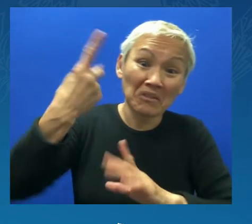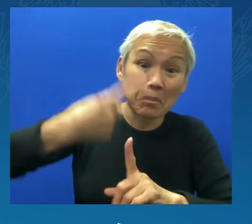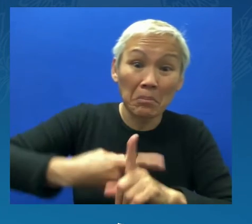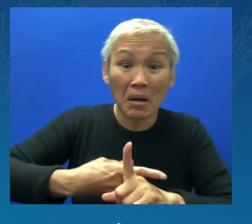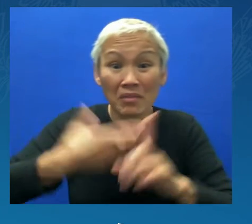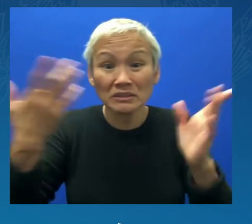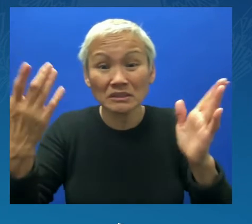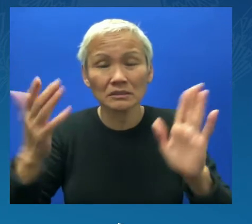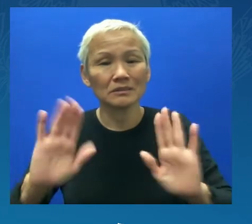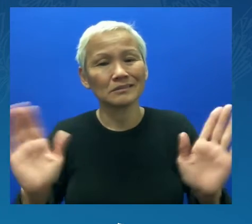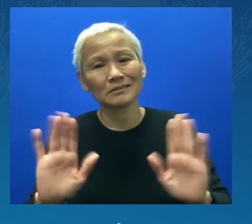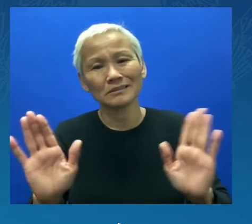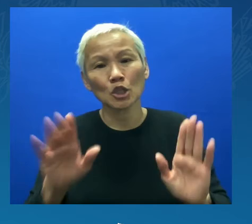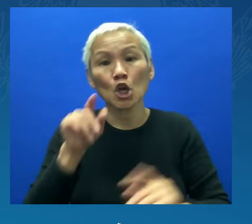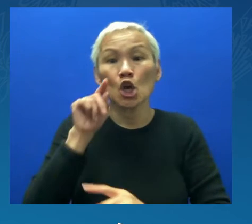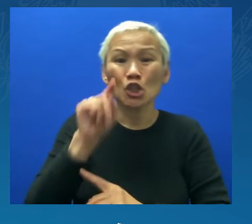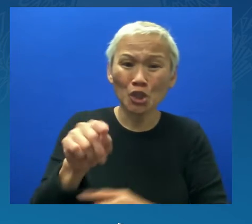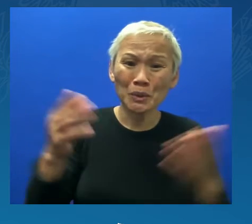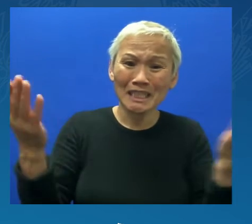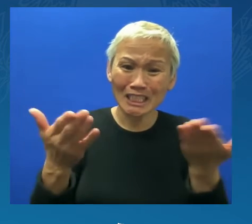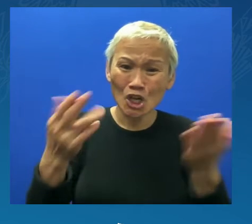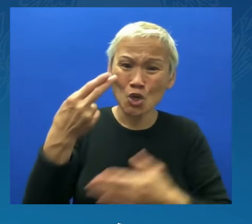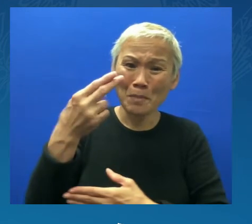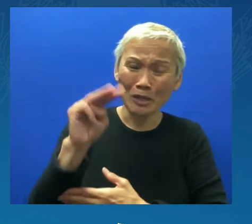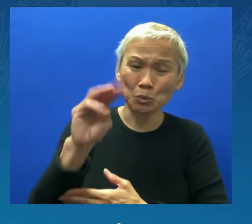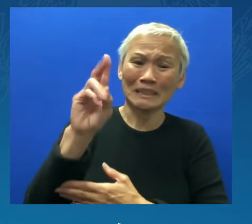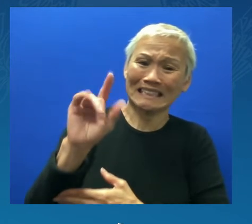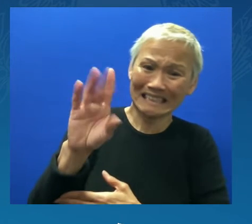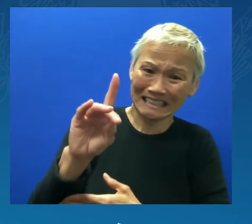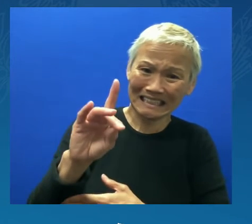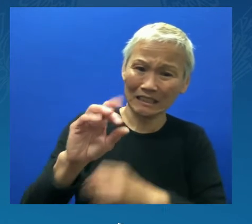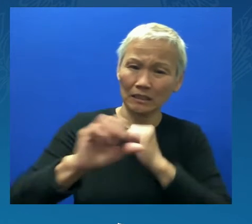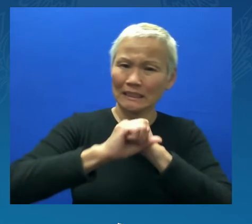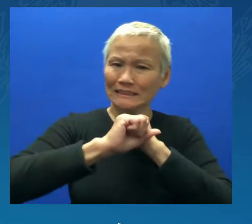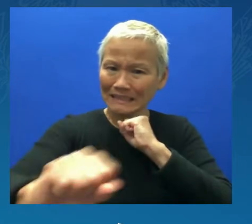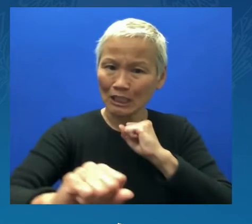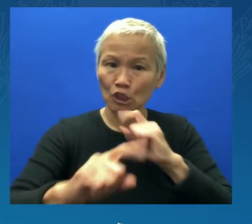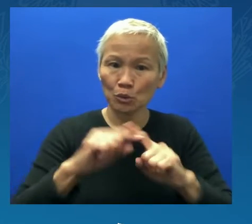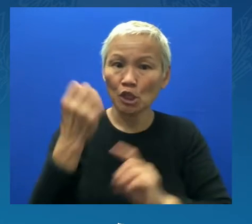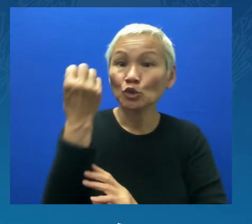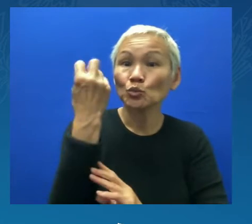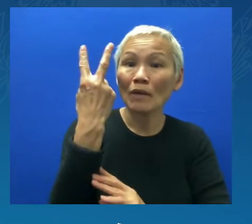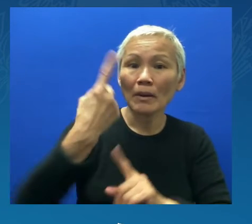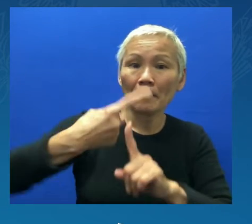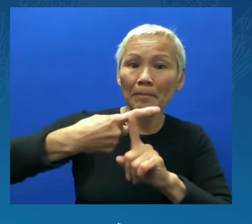Yeah. It matters.